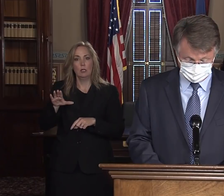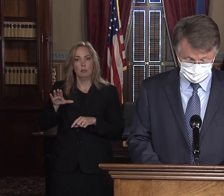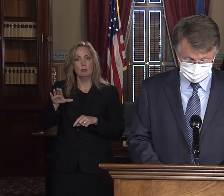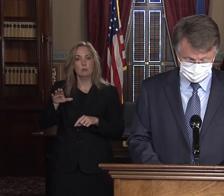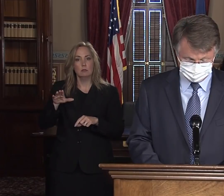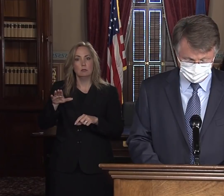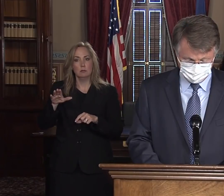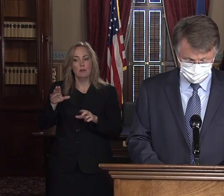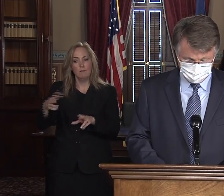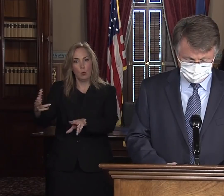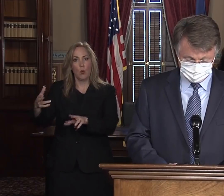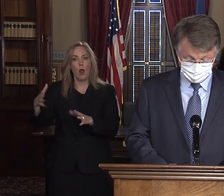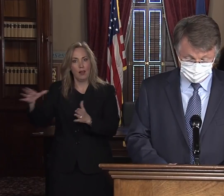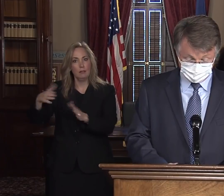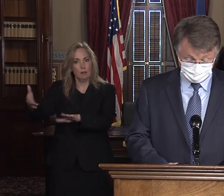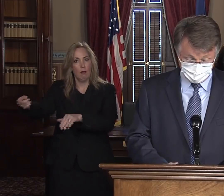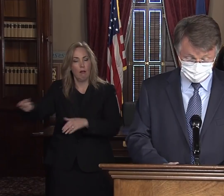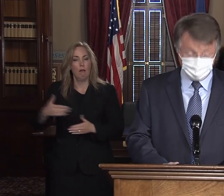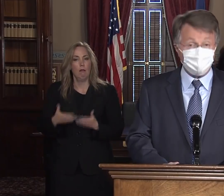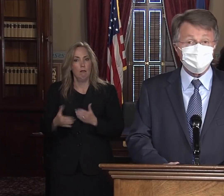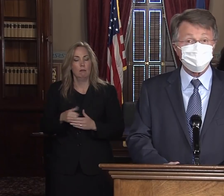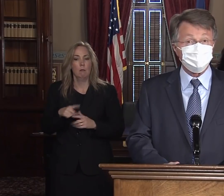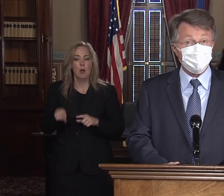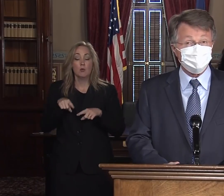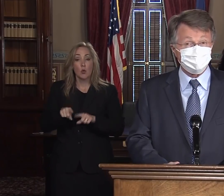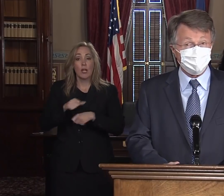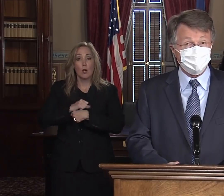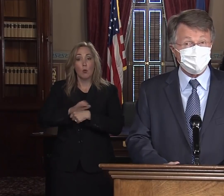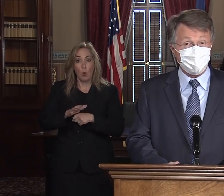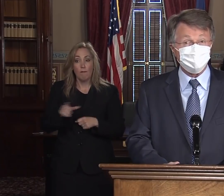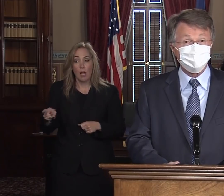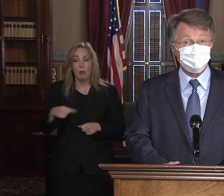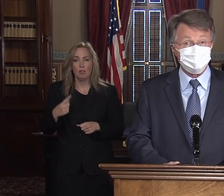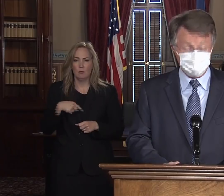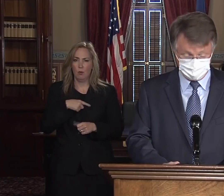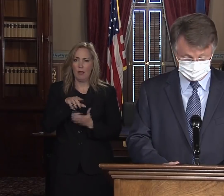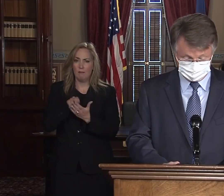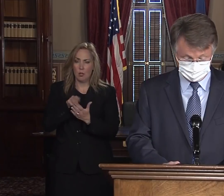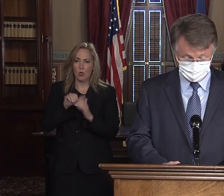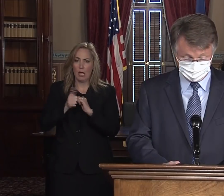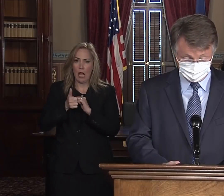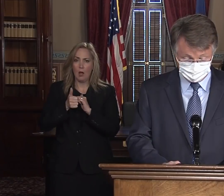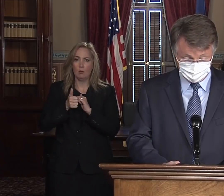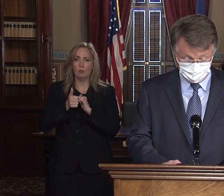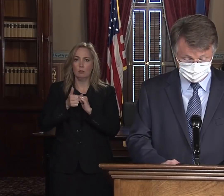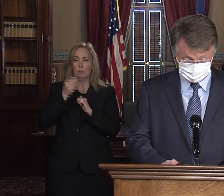WE HAD THE FIRST OF A NUMBER OF FUNERALS I HAVE HAD TO PREACH IN OUR COMMUNITY.